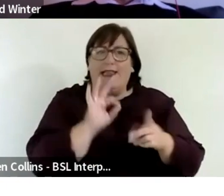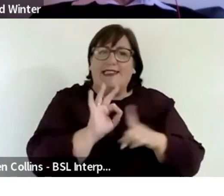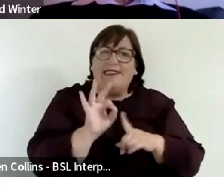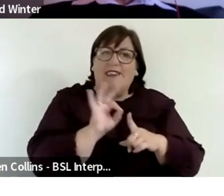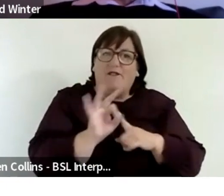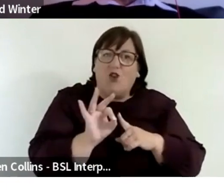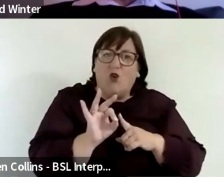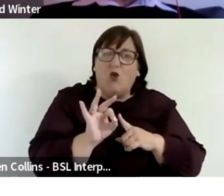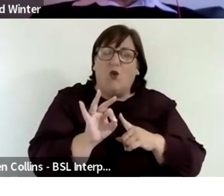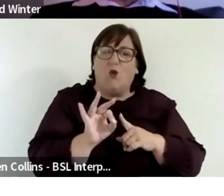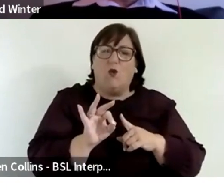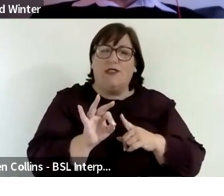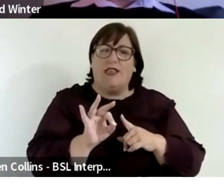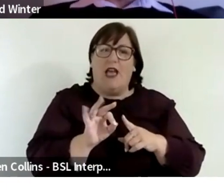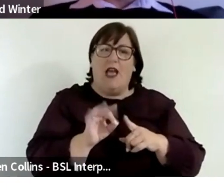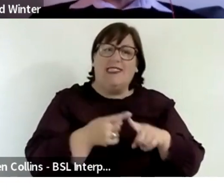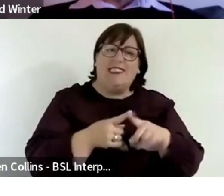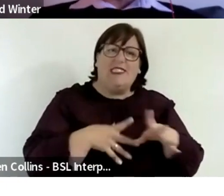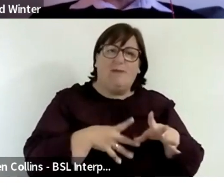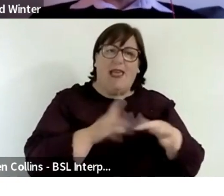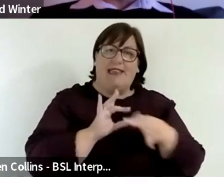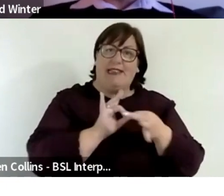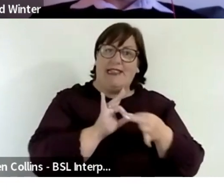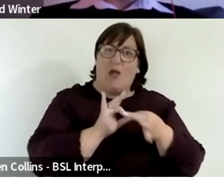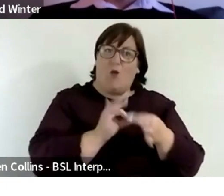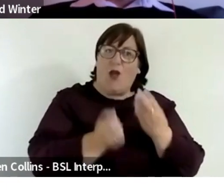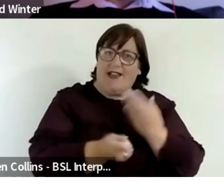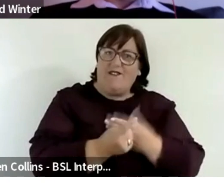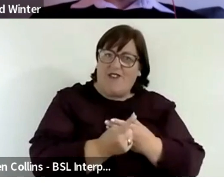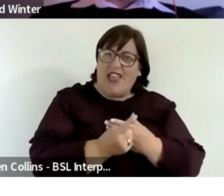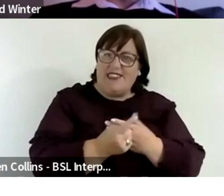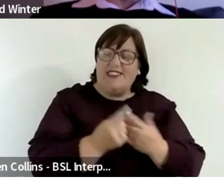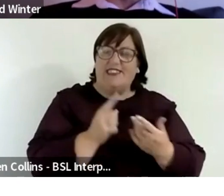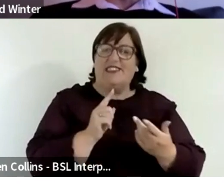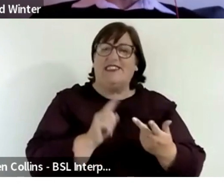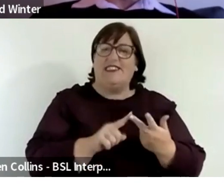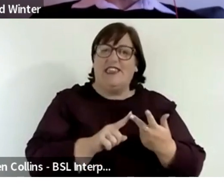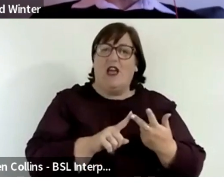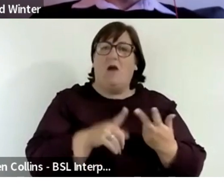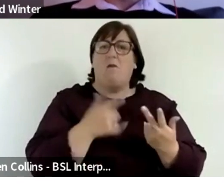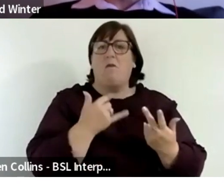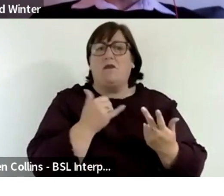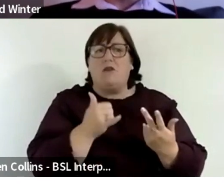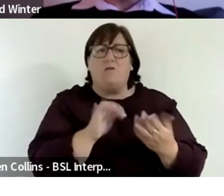We always have opportunities for young people experiencing the workplace, coming in for office experiences and work experiences.